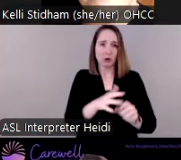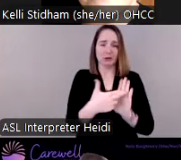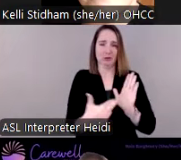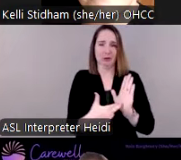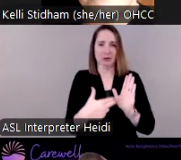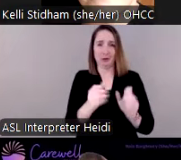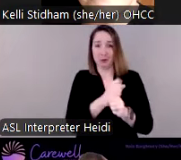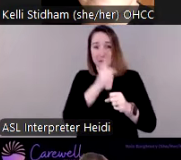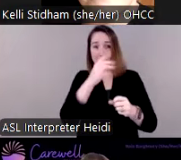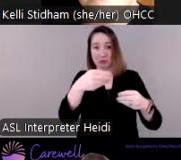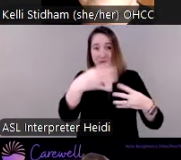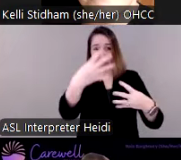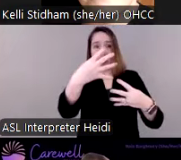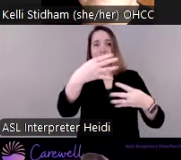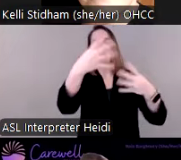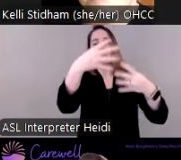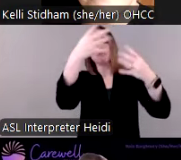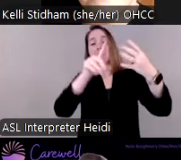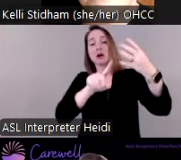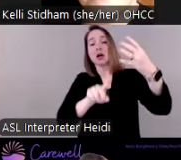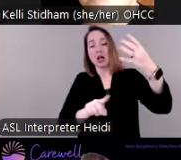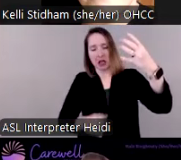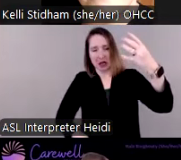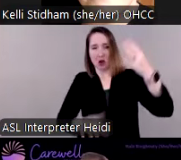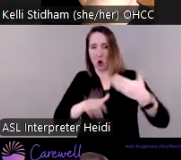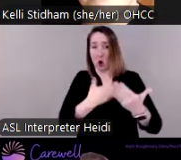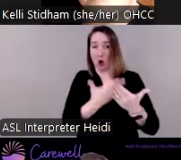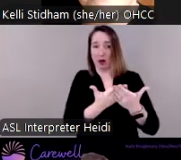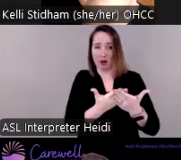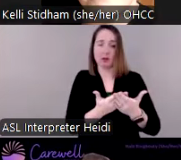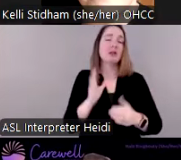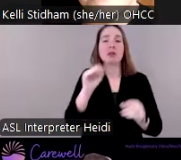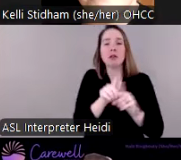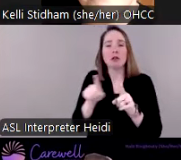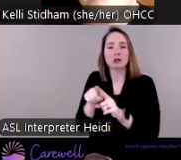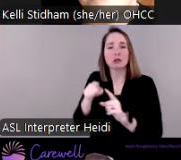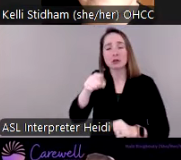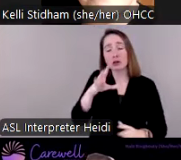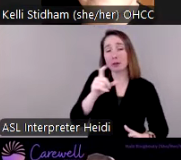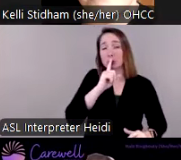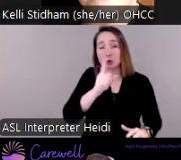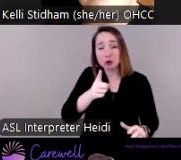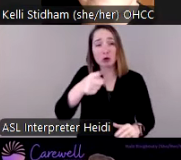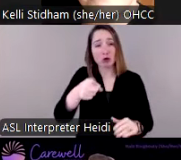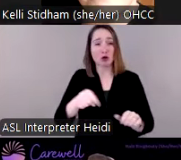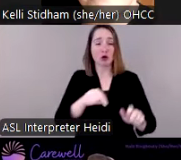to make sure you get all those fields um filled in. And you also want to make